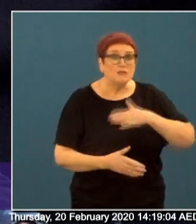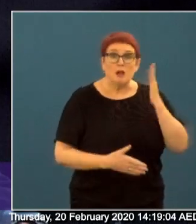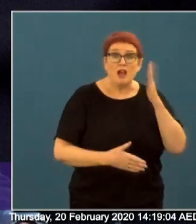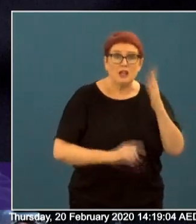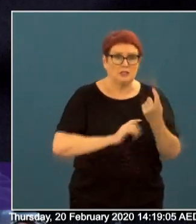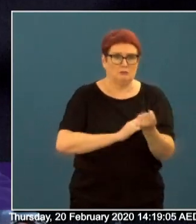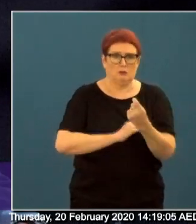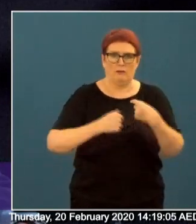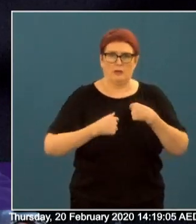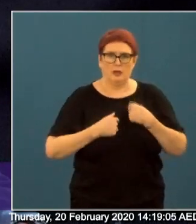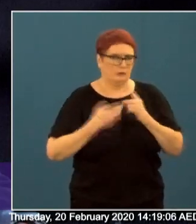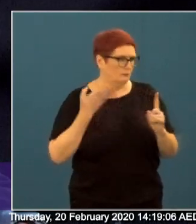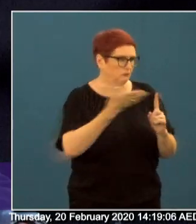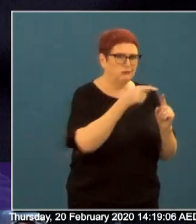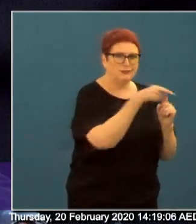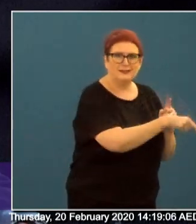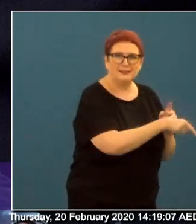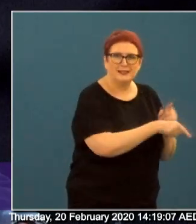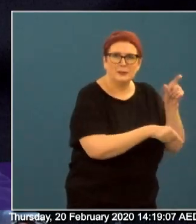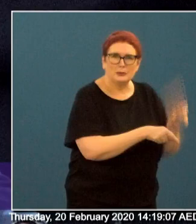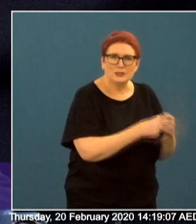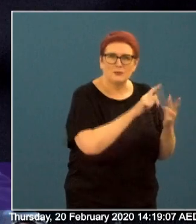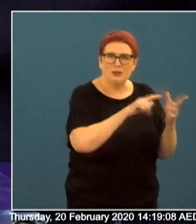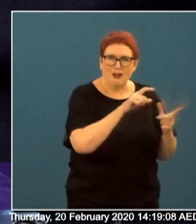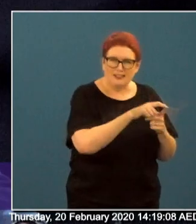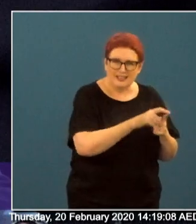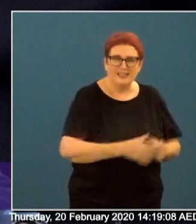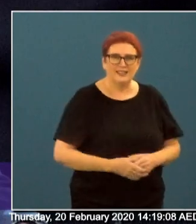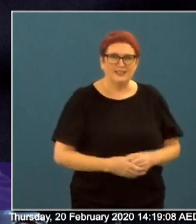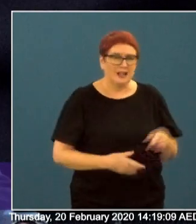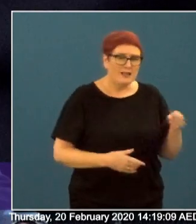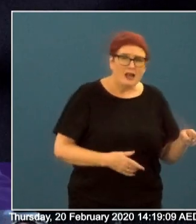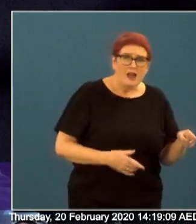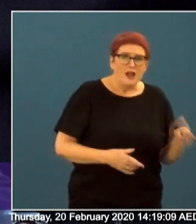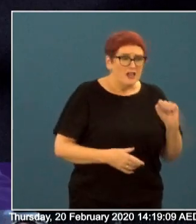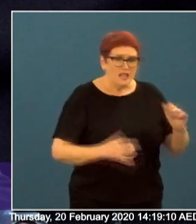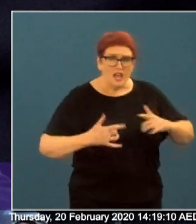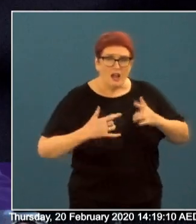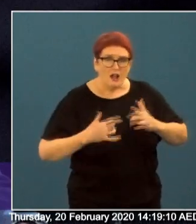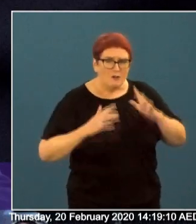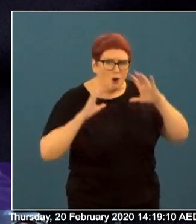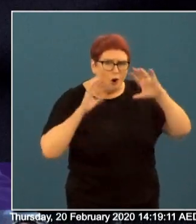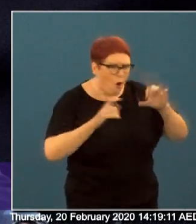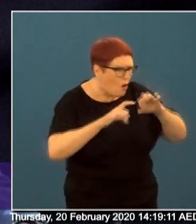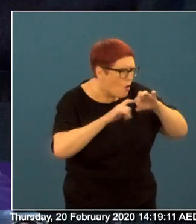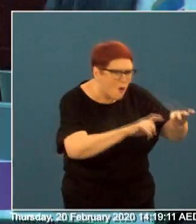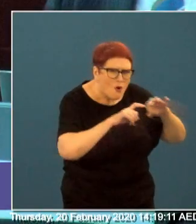And you can see the instant warmth and value of that person and their life in that setting. And I think...